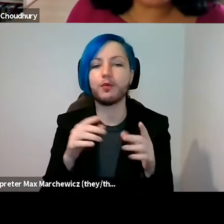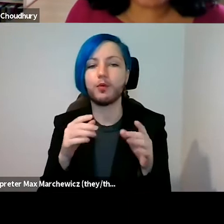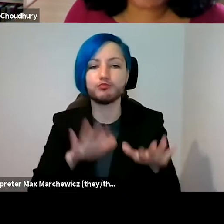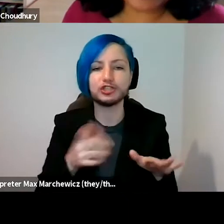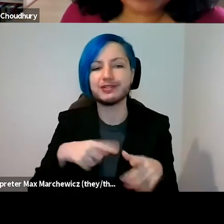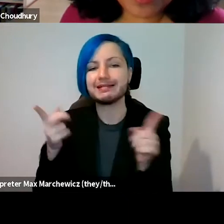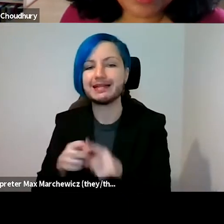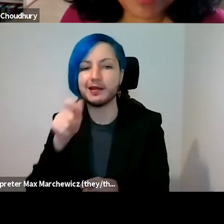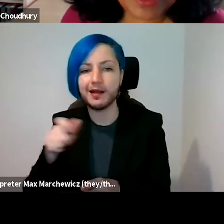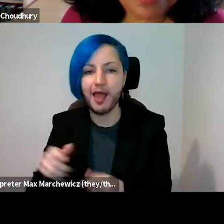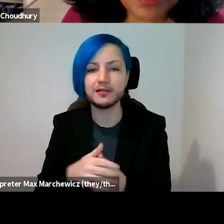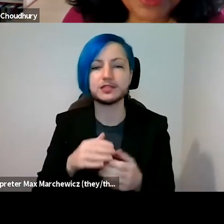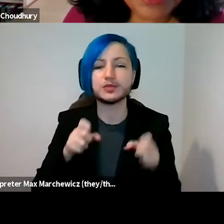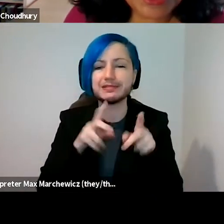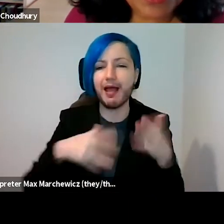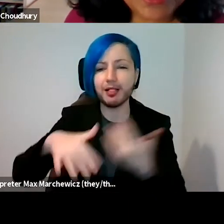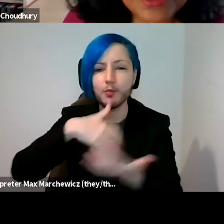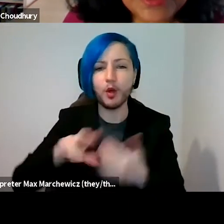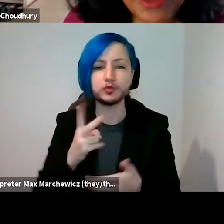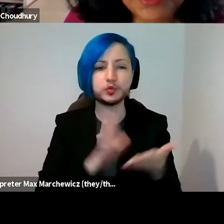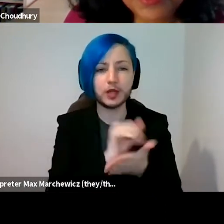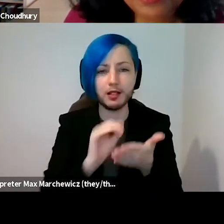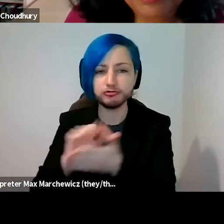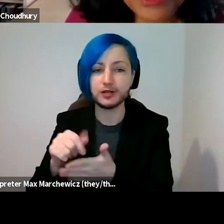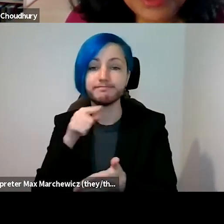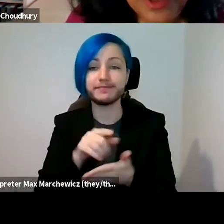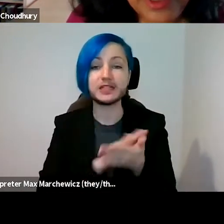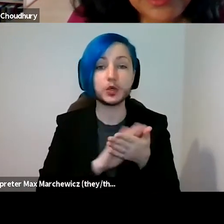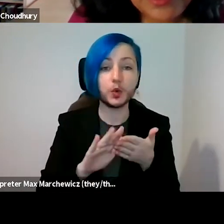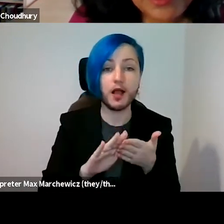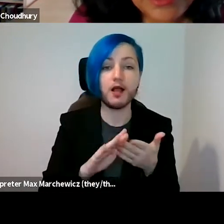This huqqa, or smoking pipe, showcases Indian bidriware,